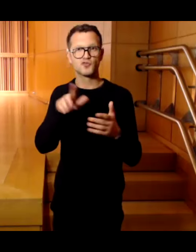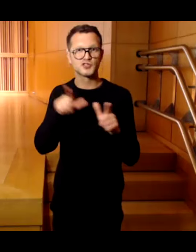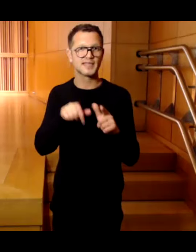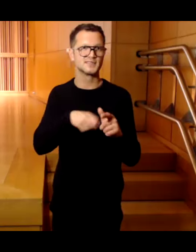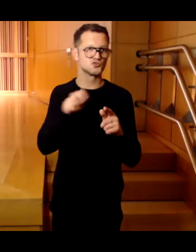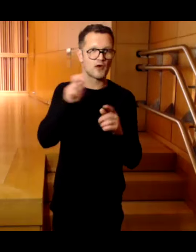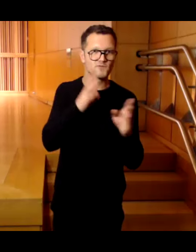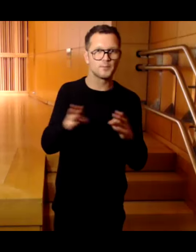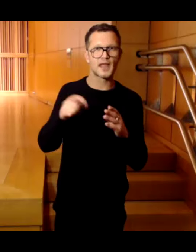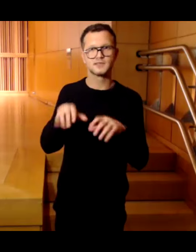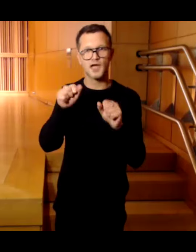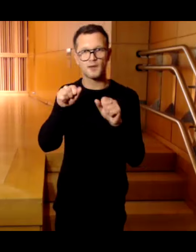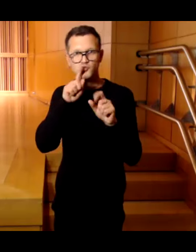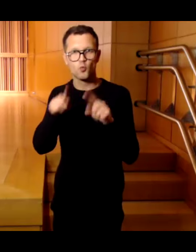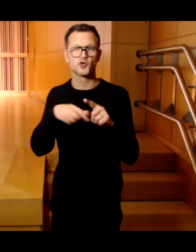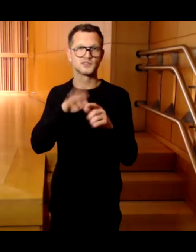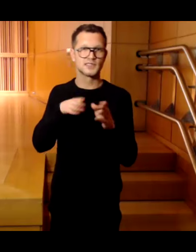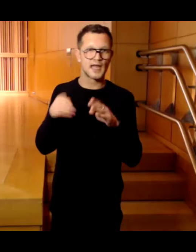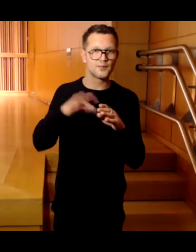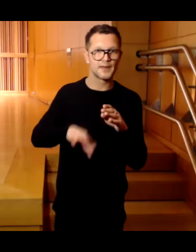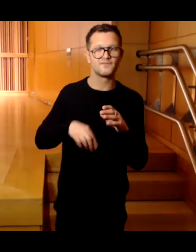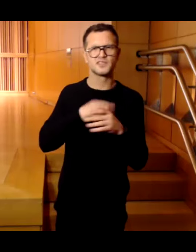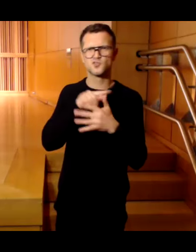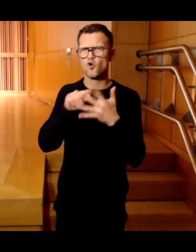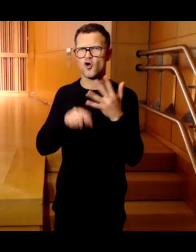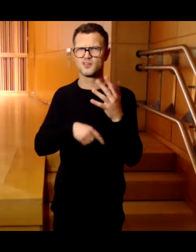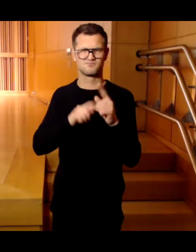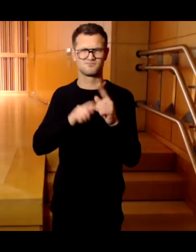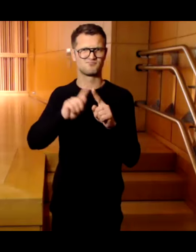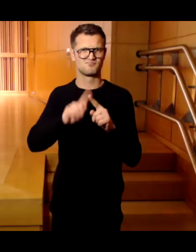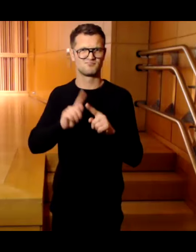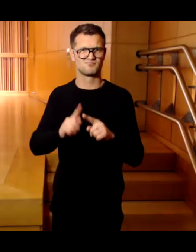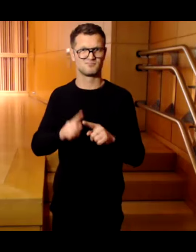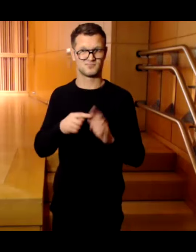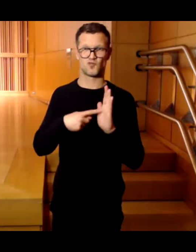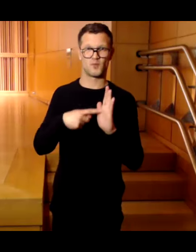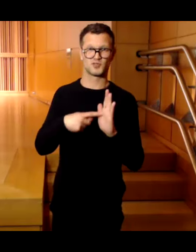and death benefits represent the most common ways in which the majority of trans people.